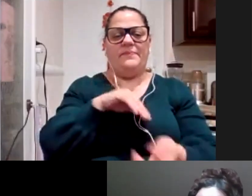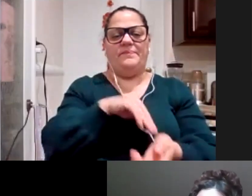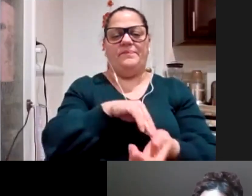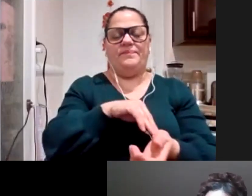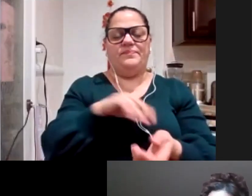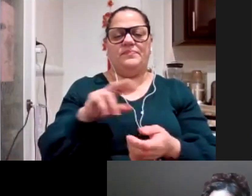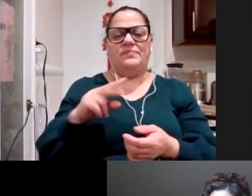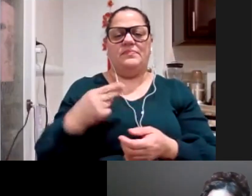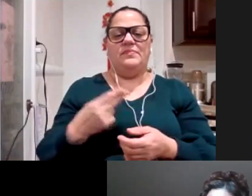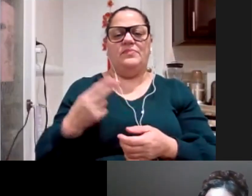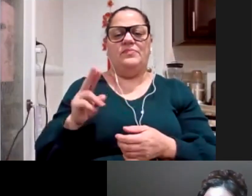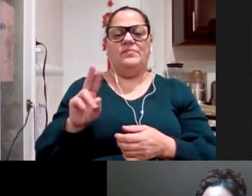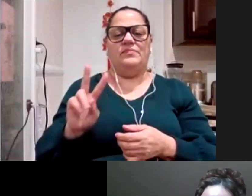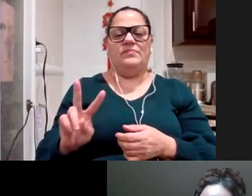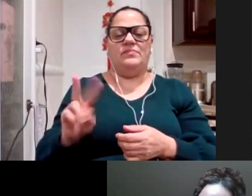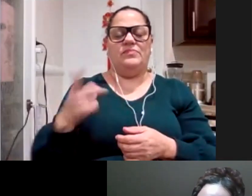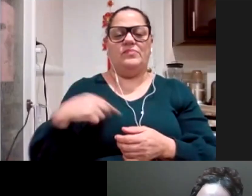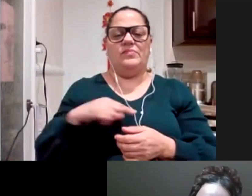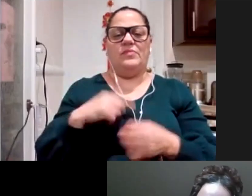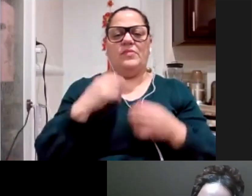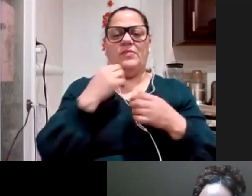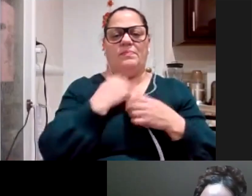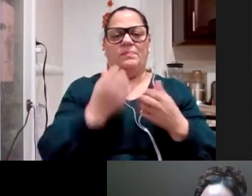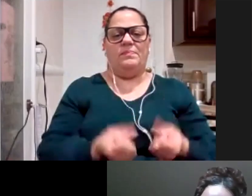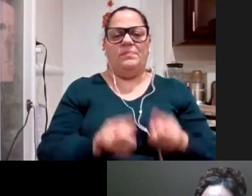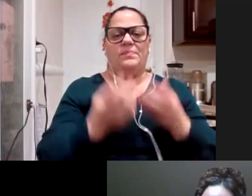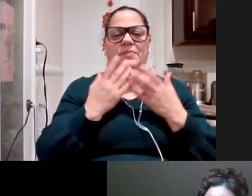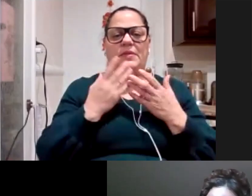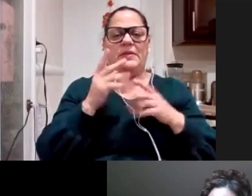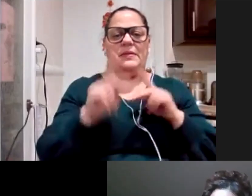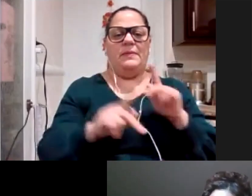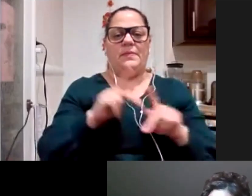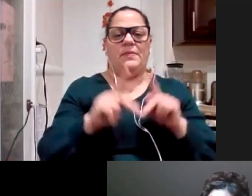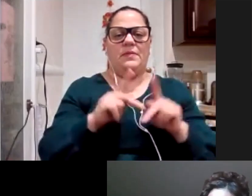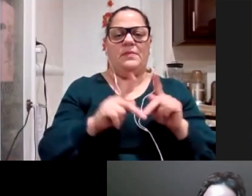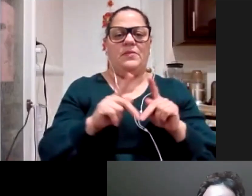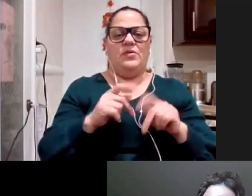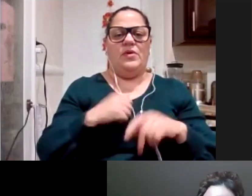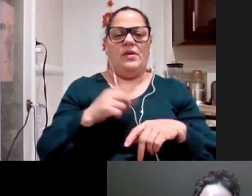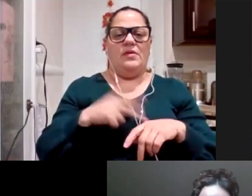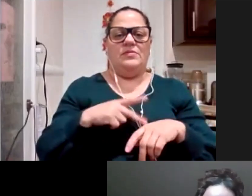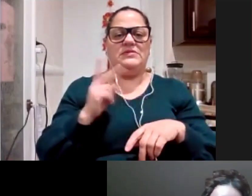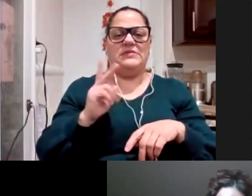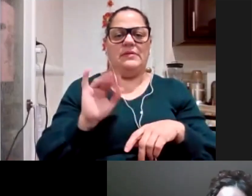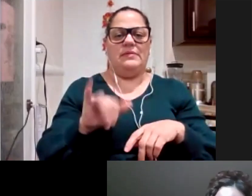bet we have many unappreciated heroes all over the country. I would second that. Um, Craig is saying,